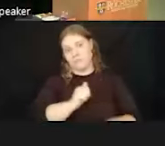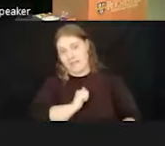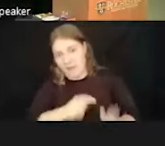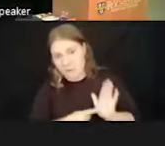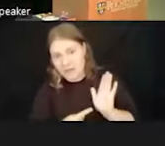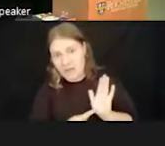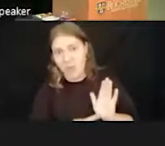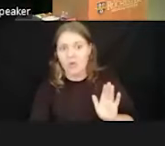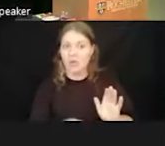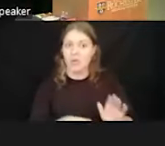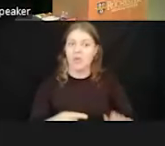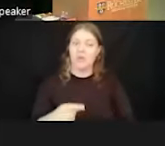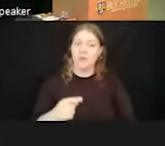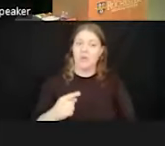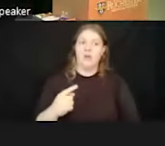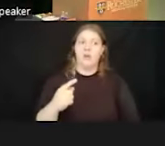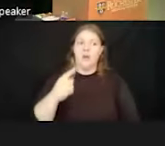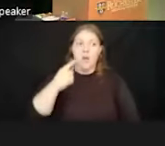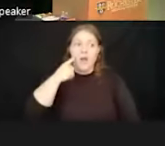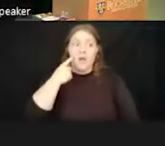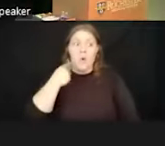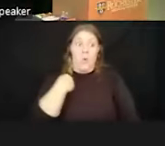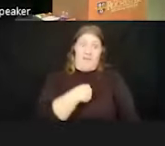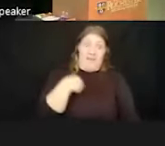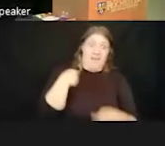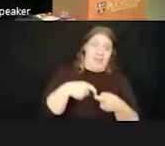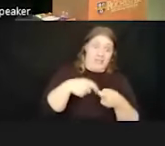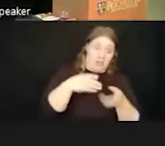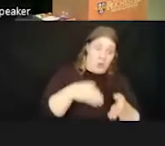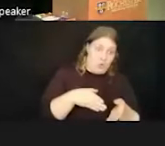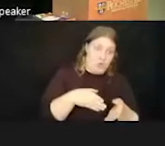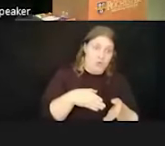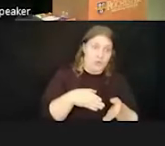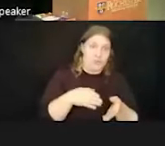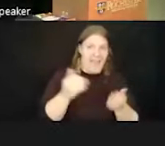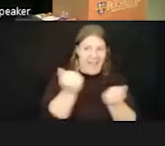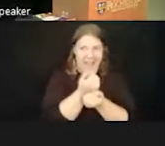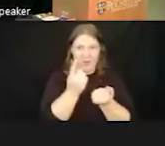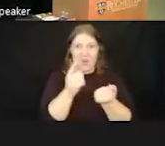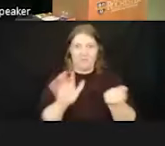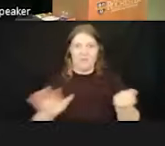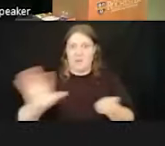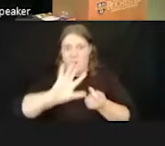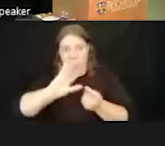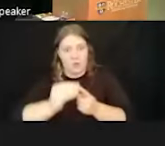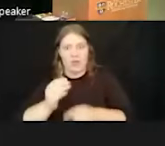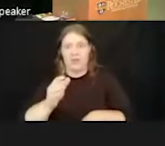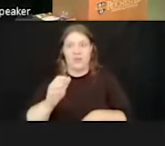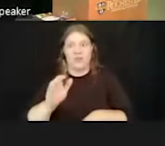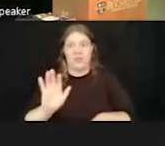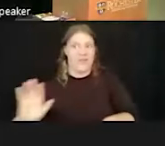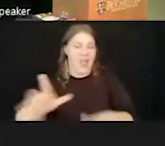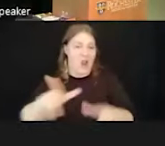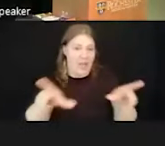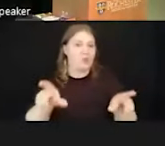that not only we as Latino but everyone's culture and everyone's language should be accessible and